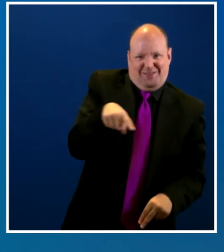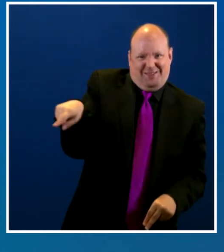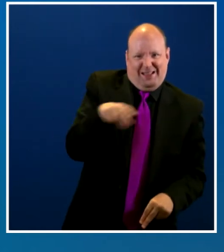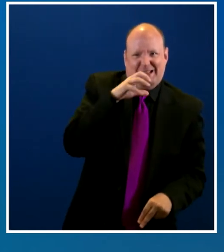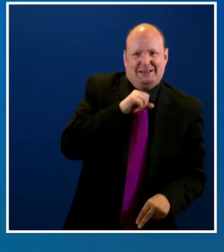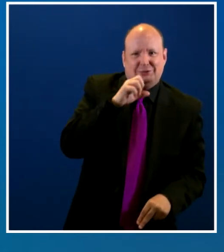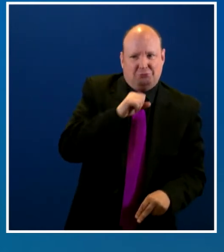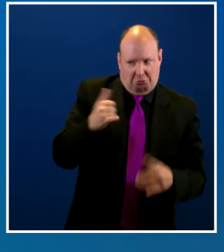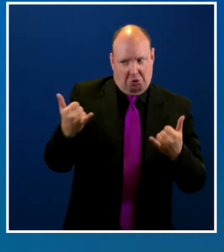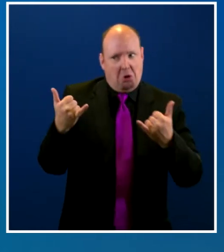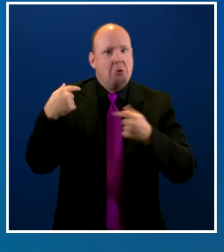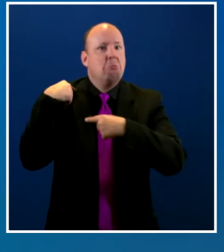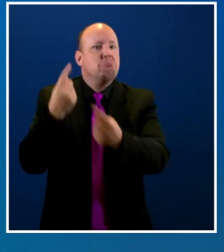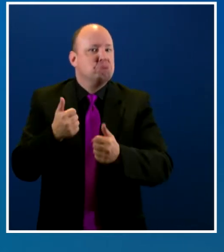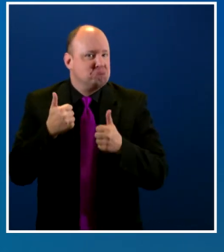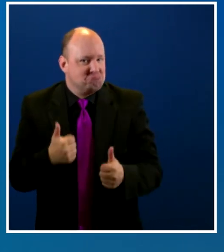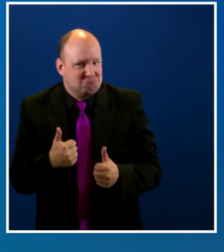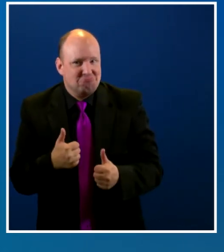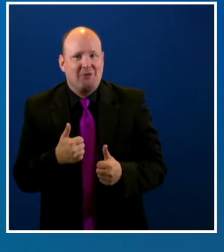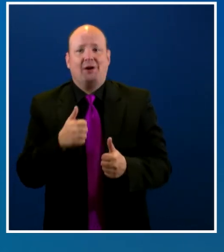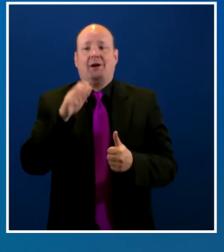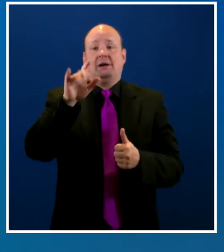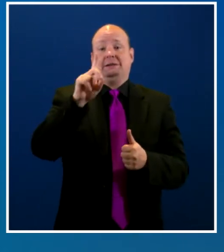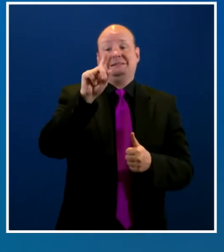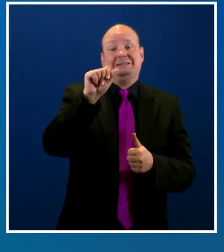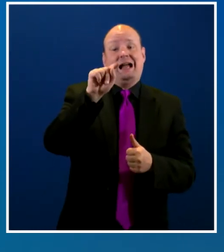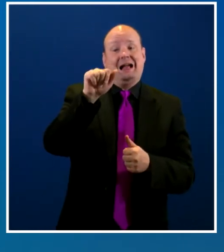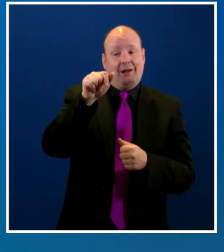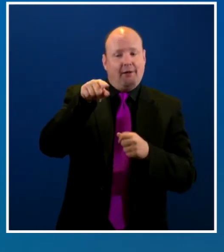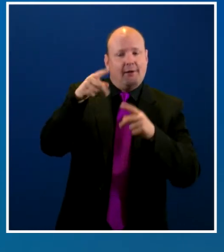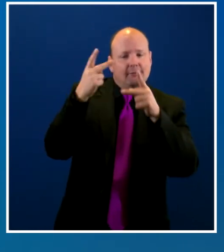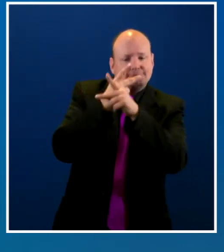Data has shown that COVID-19 vaccines continue to be very